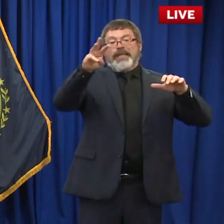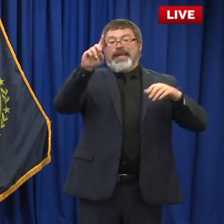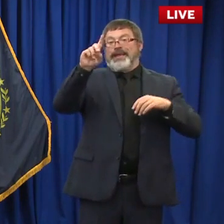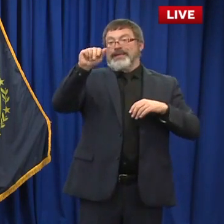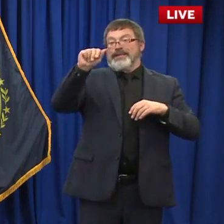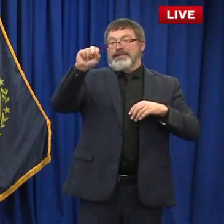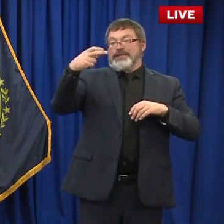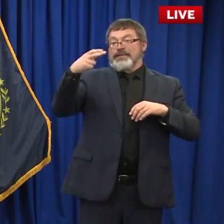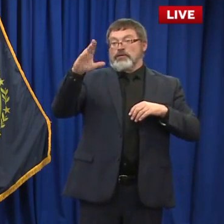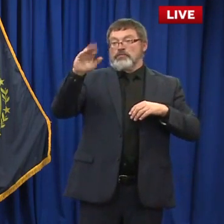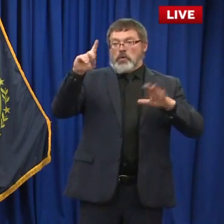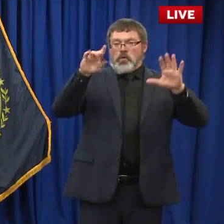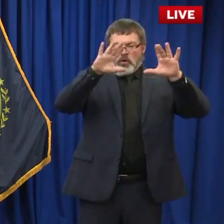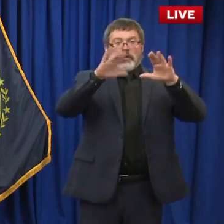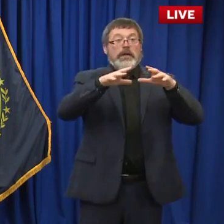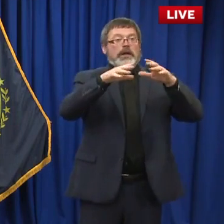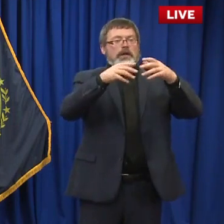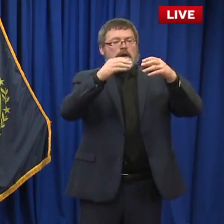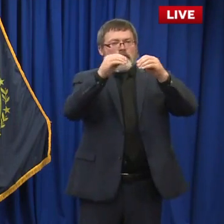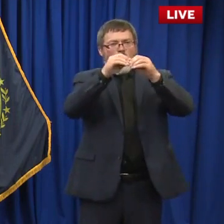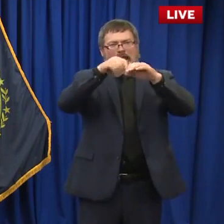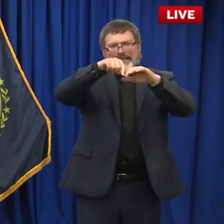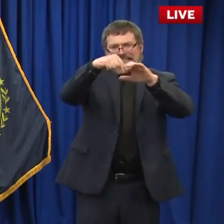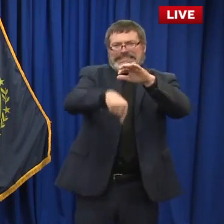ROBUST DISPARITY DATA DASH BOARDS. WHAT DOES THAT MEAN?